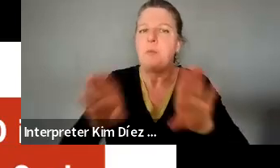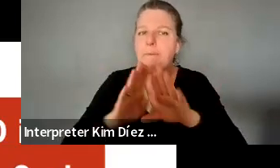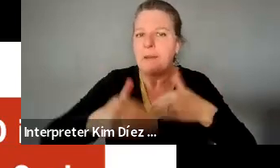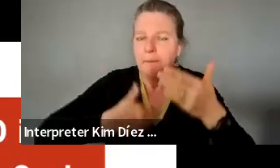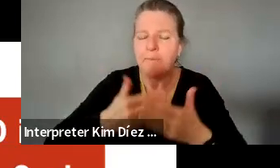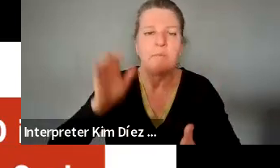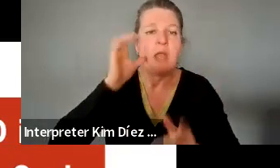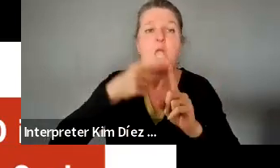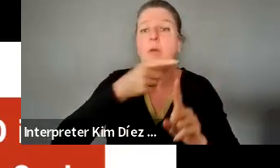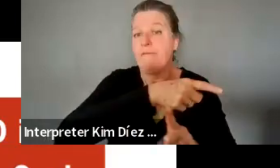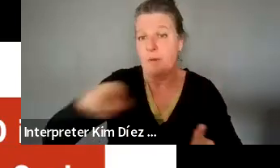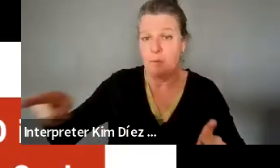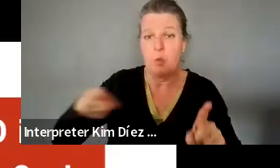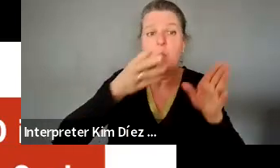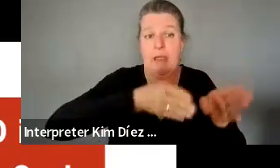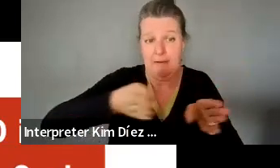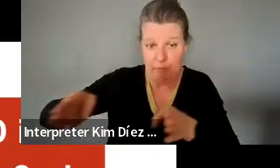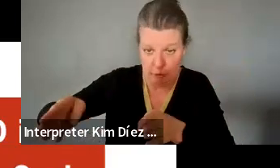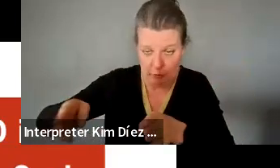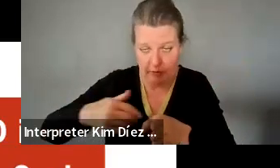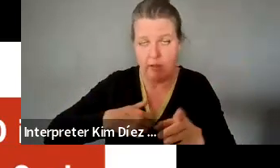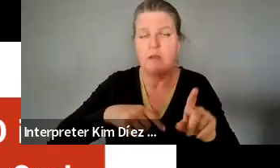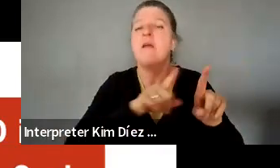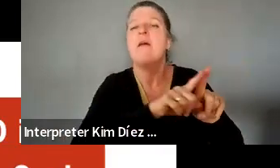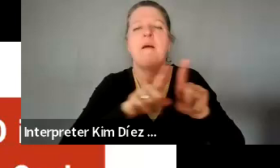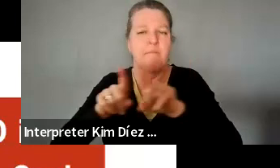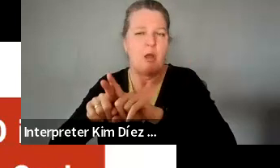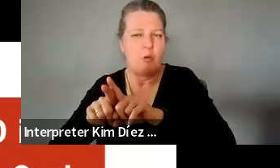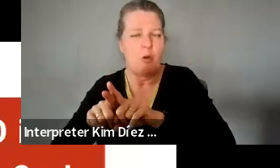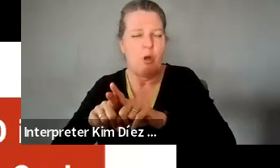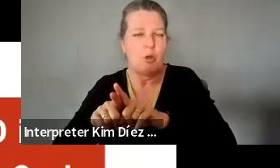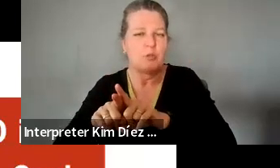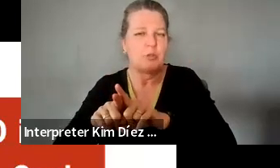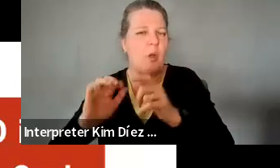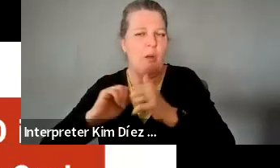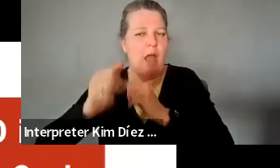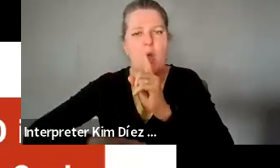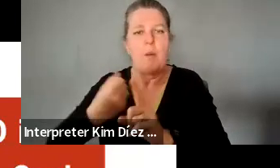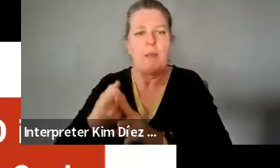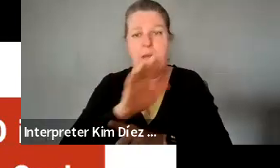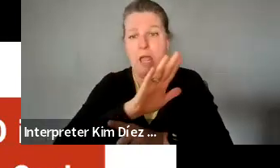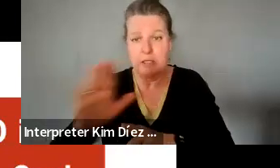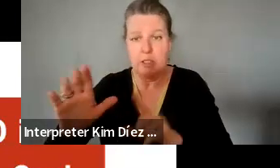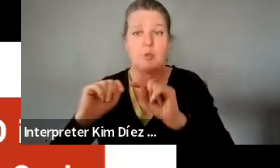and what that experience has been like, and then also how this experience has impacted you all as teams.